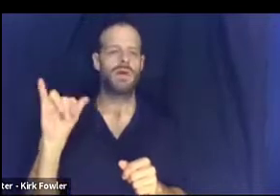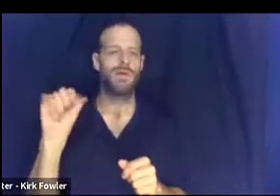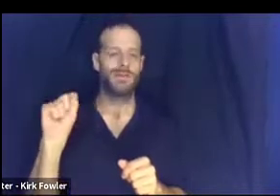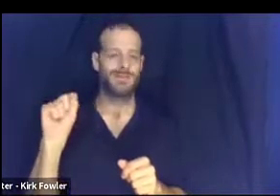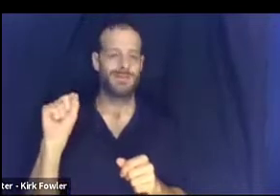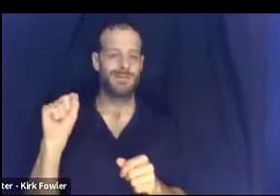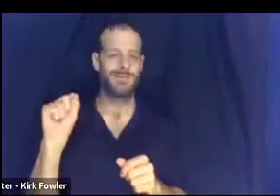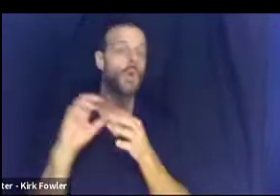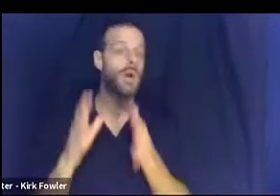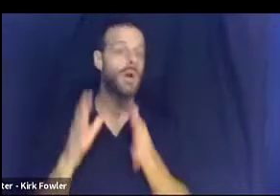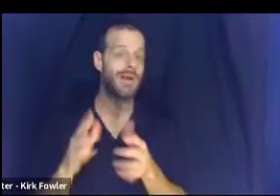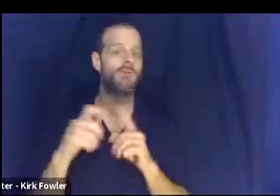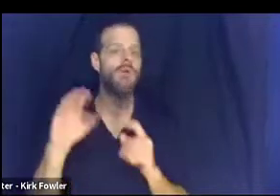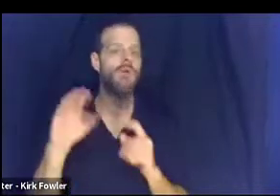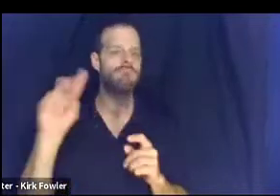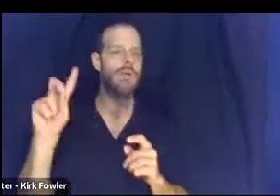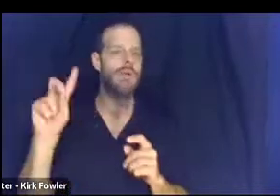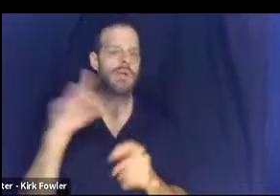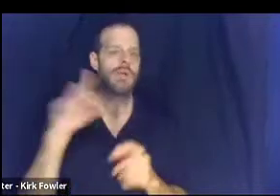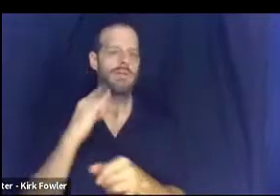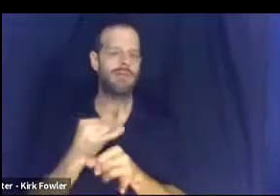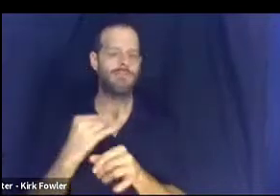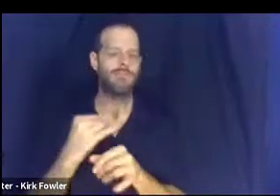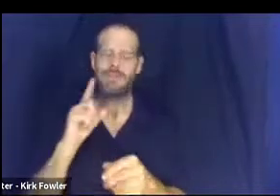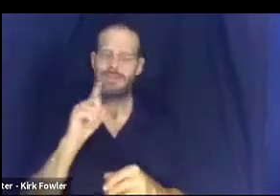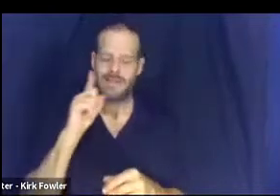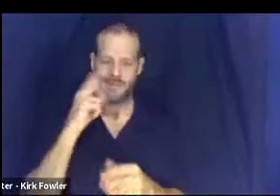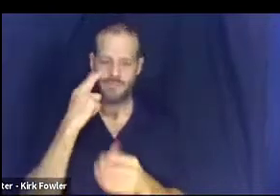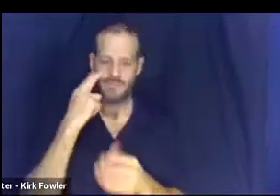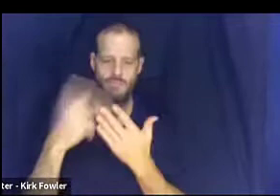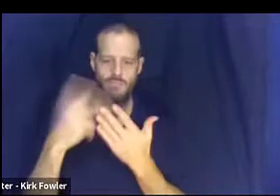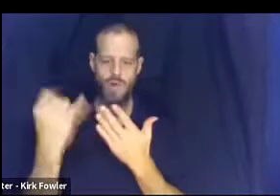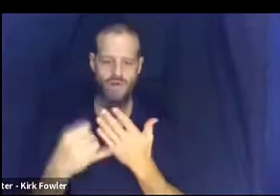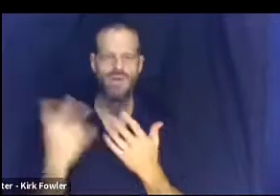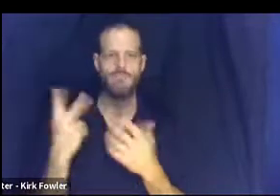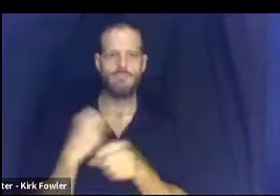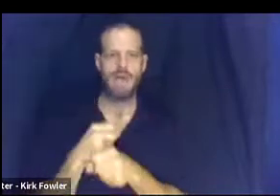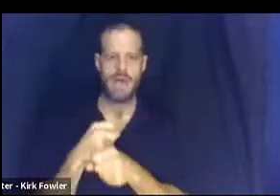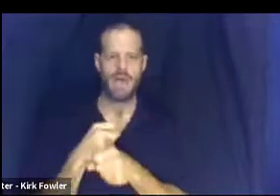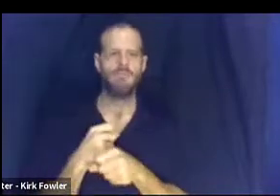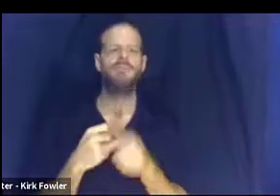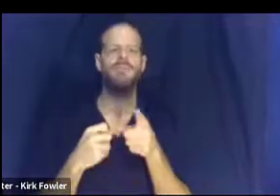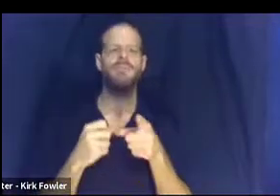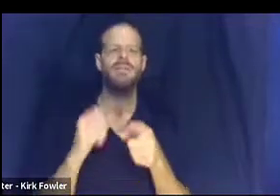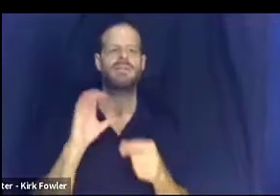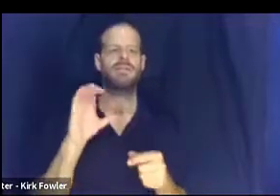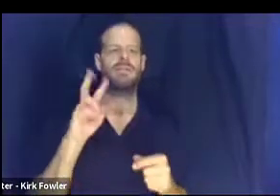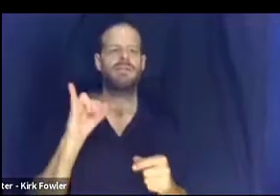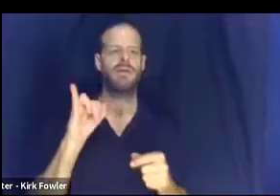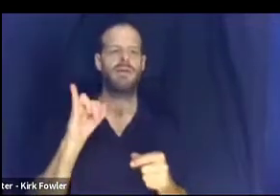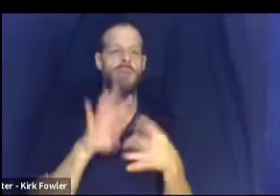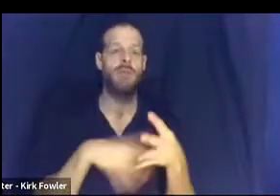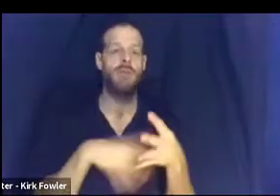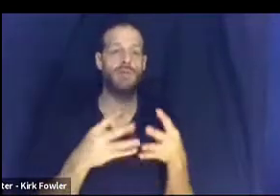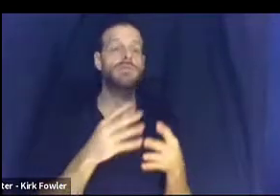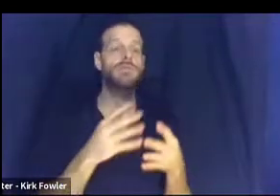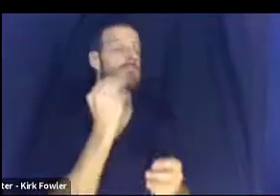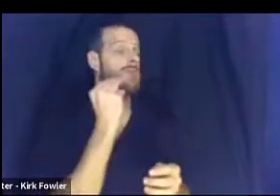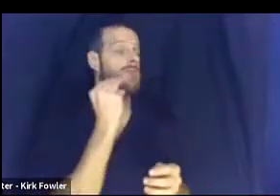and I made, which is the AAC/CVI matrix. [Marilyn] And let's go ahead and do it. Interpreter switch.